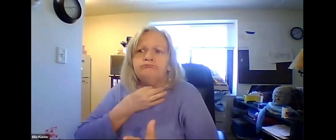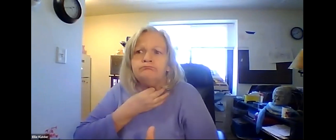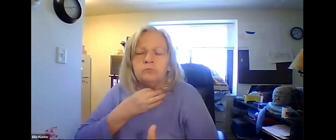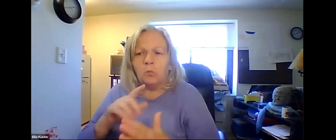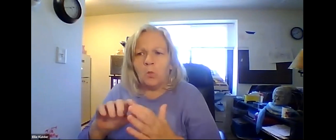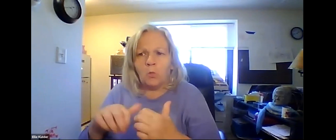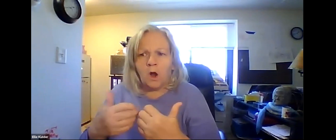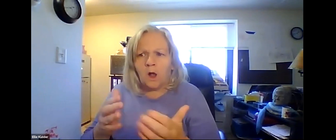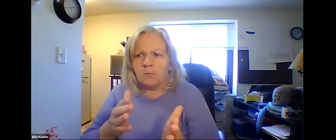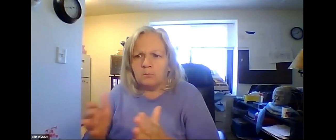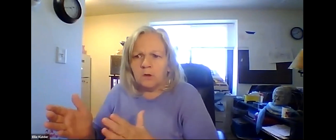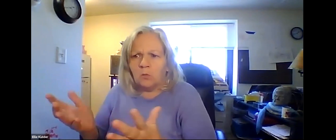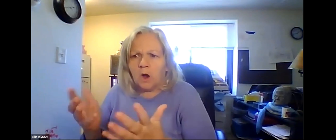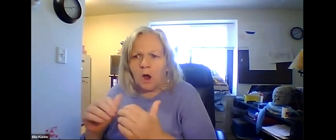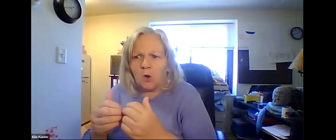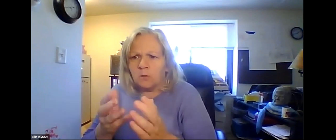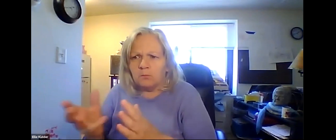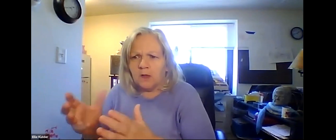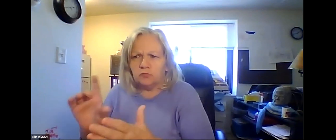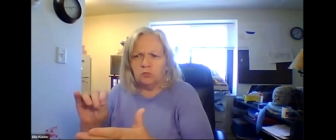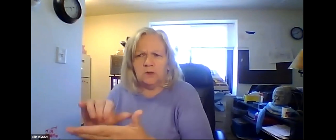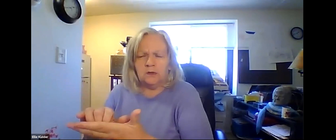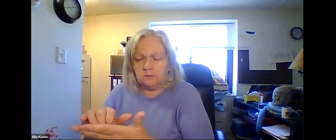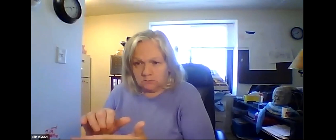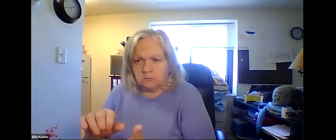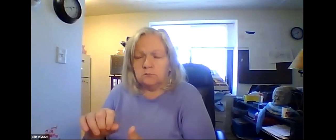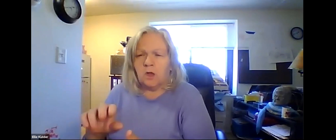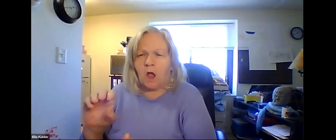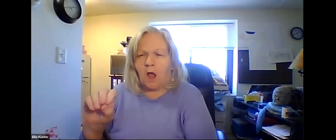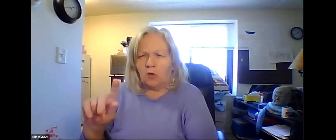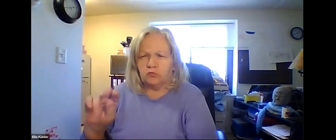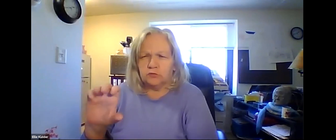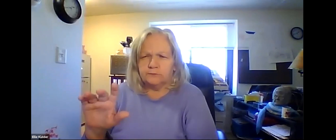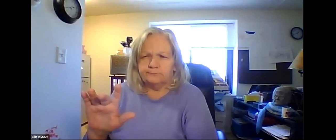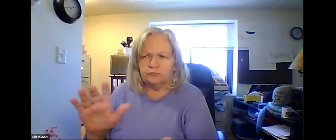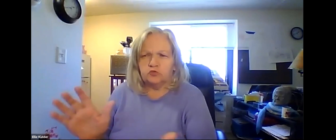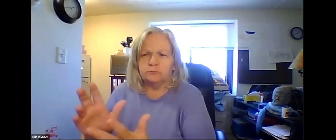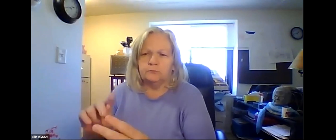register to vote, I am kind of curious what is the plan? Or how are you planning to do that?